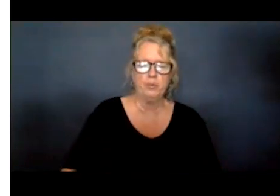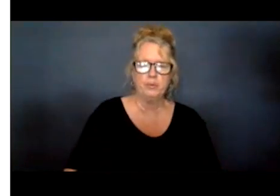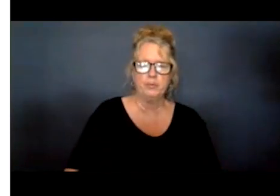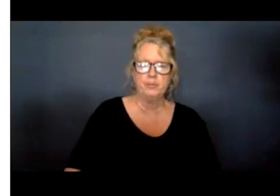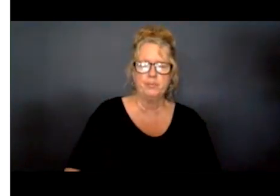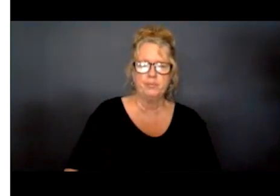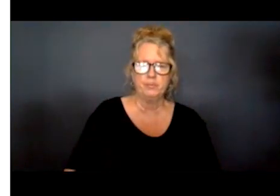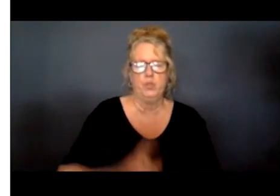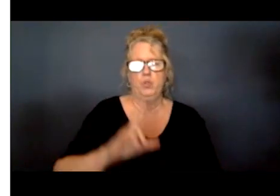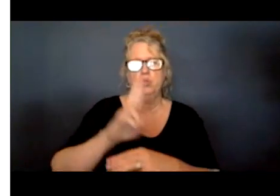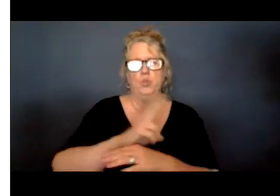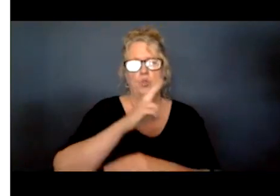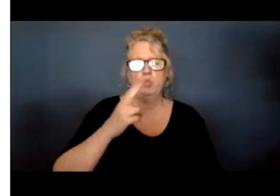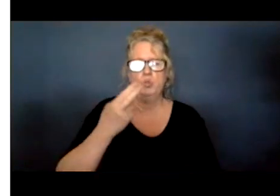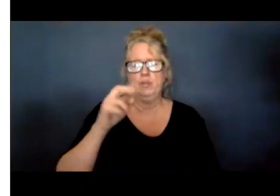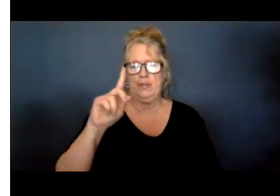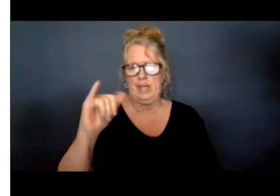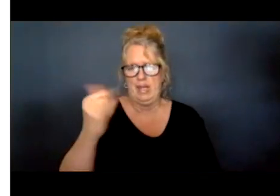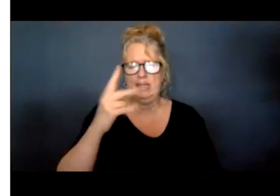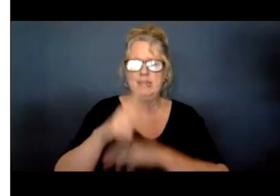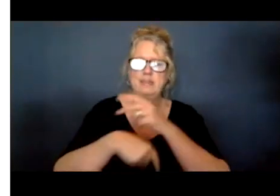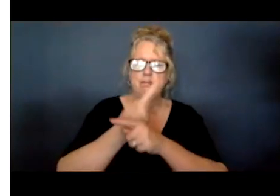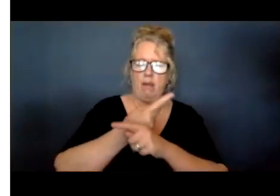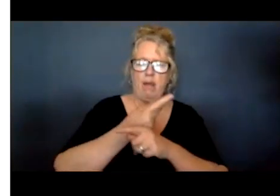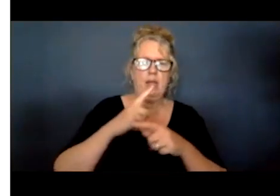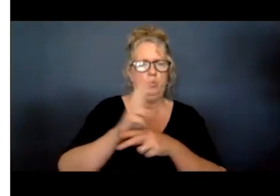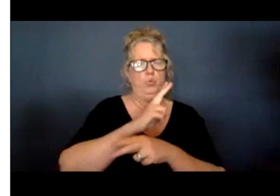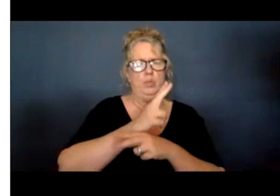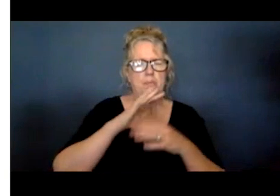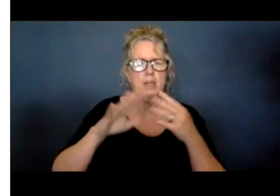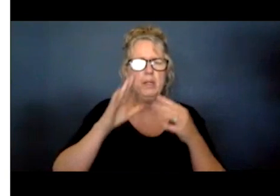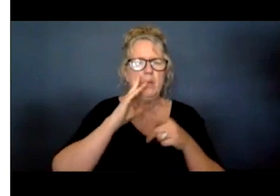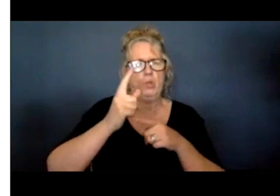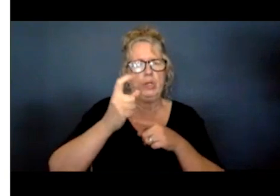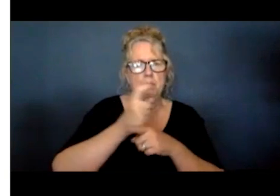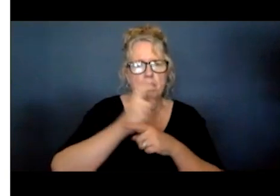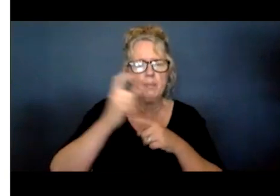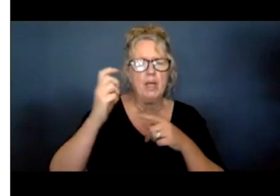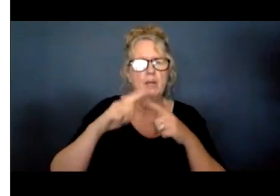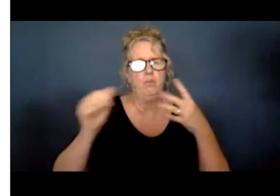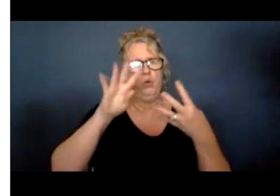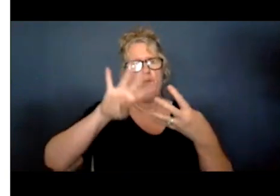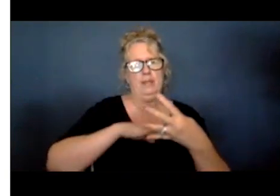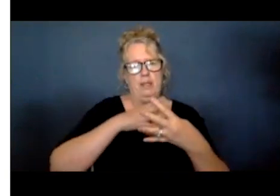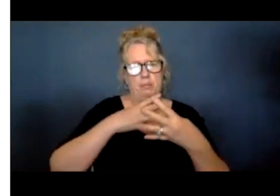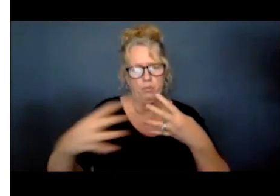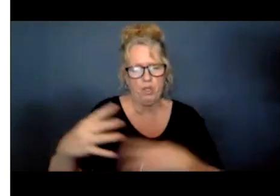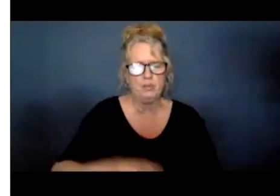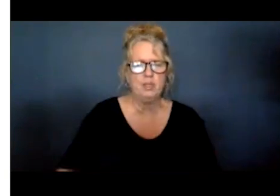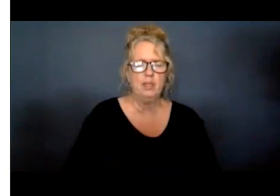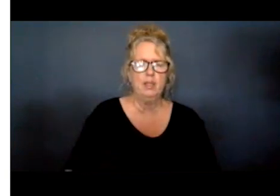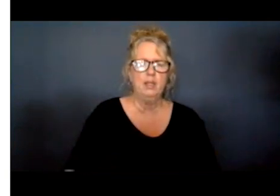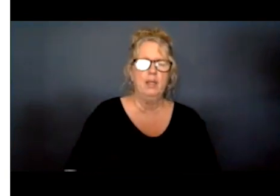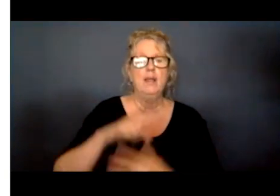Using heading styles enables automatic creation of a table of contents. These headings also feed